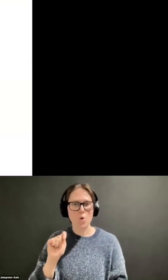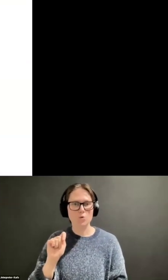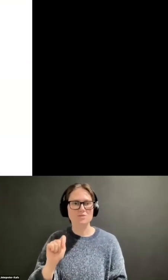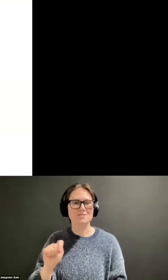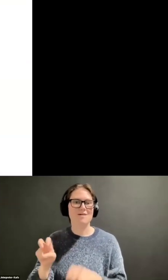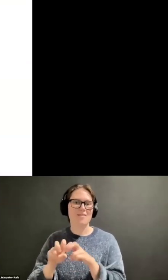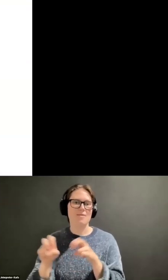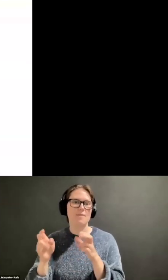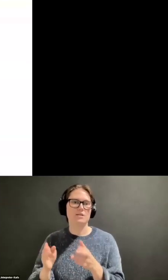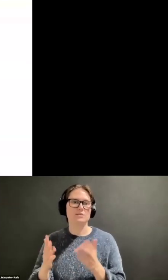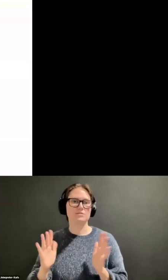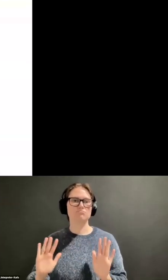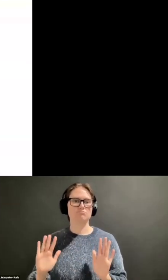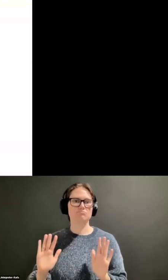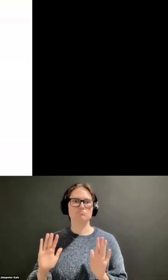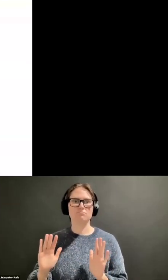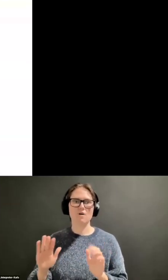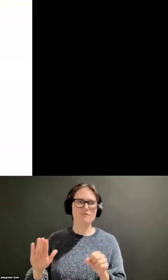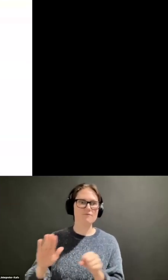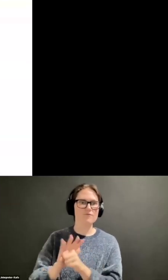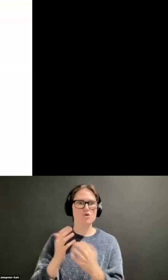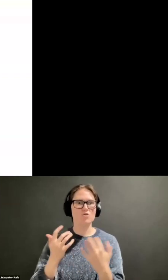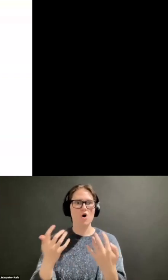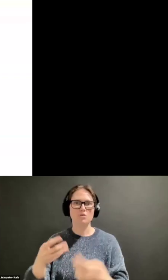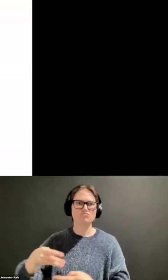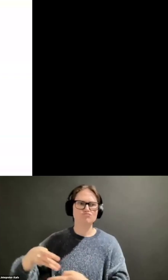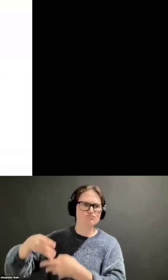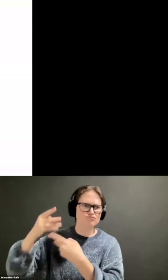use the chat function for if you're having tech